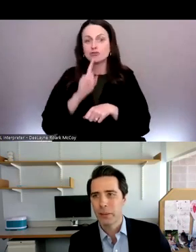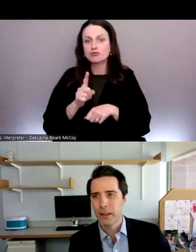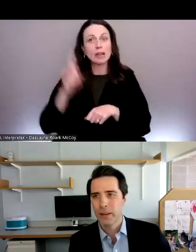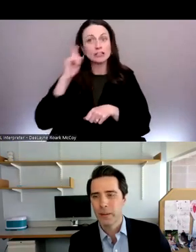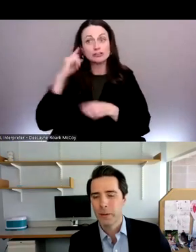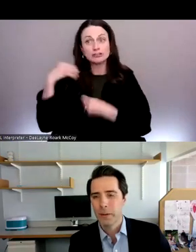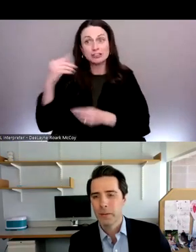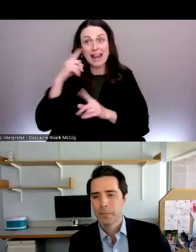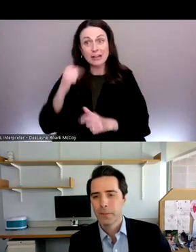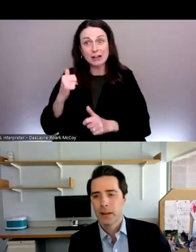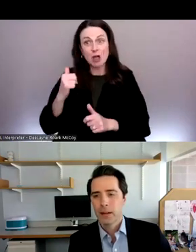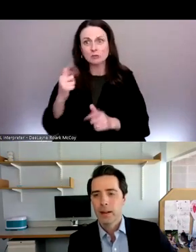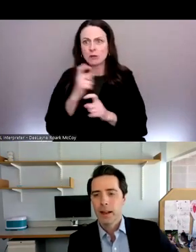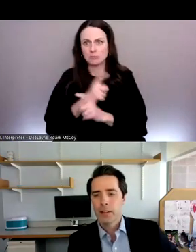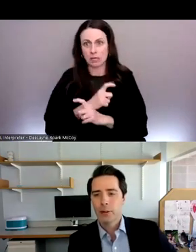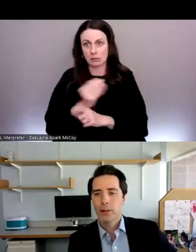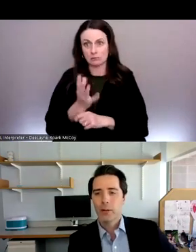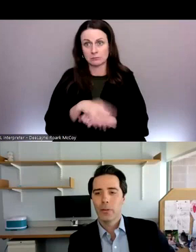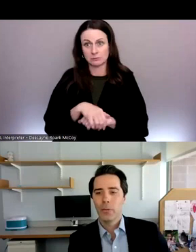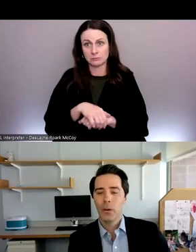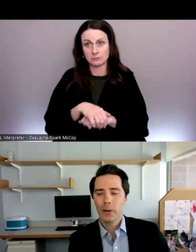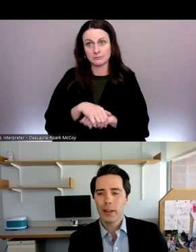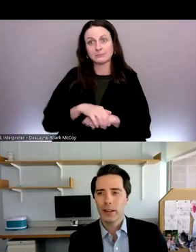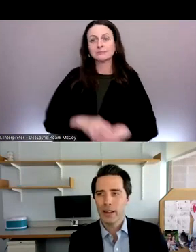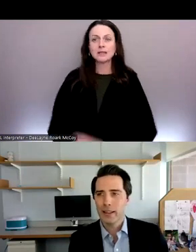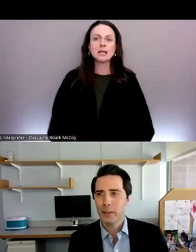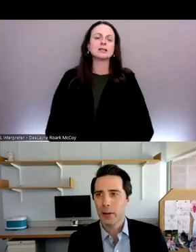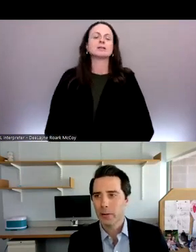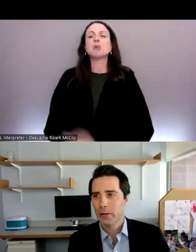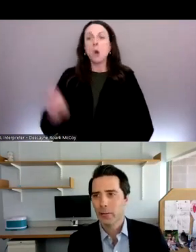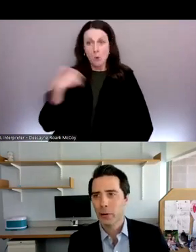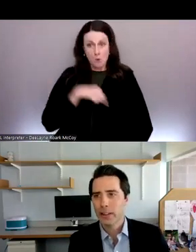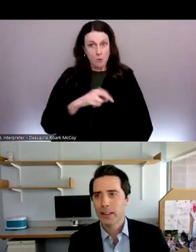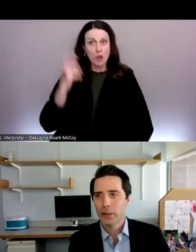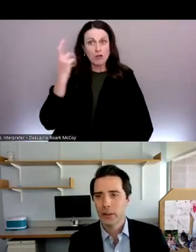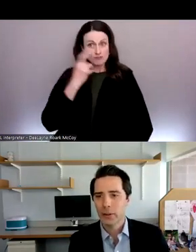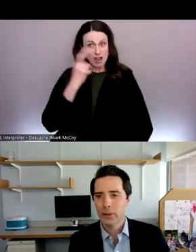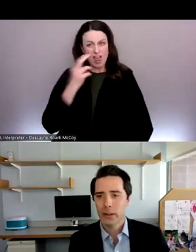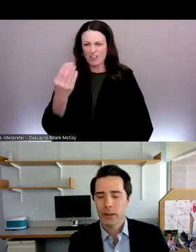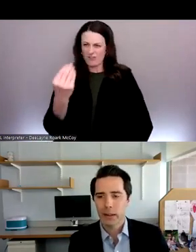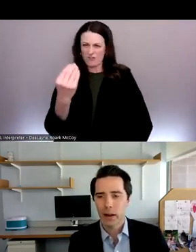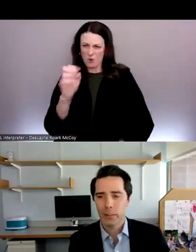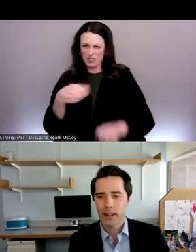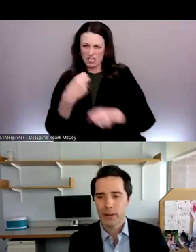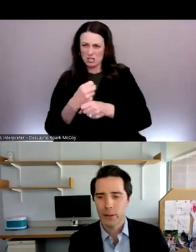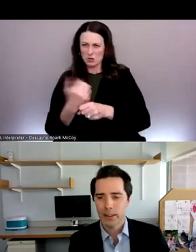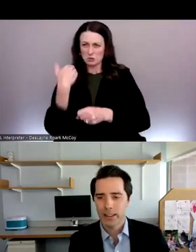complicated and so what we realized about 14 years